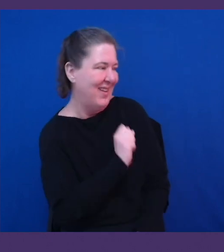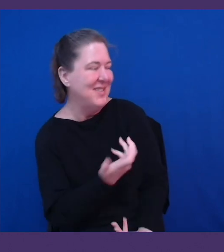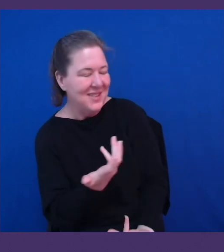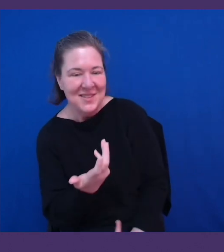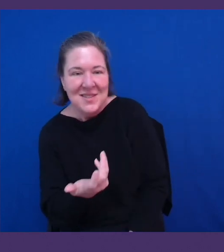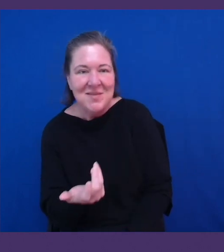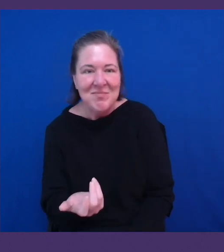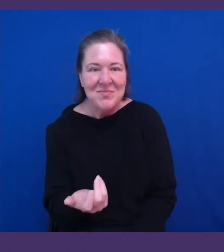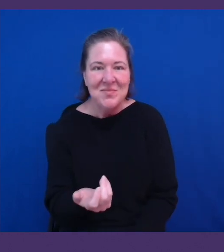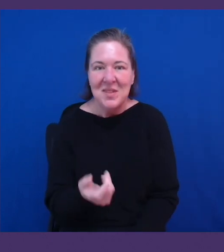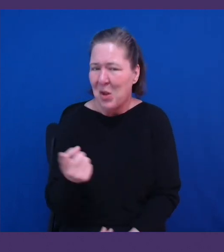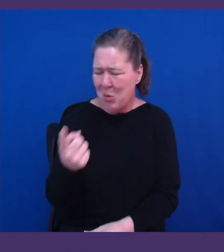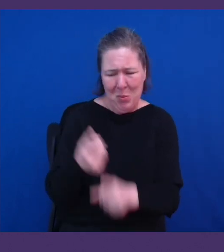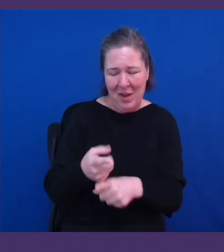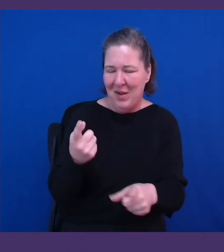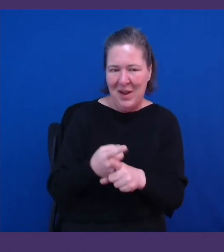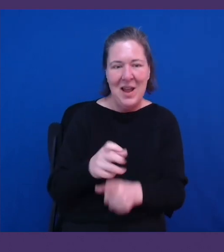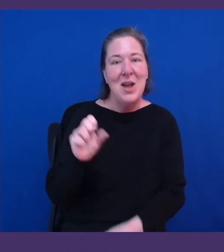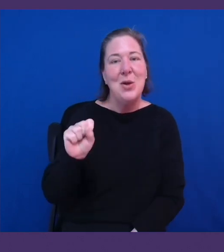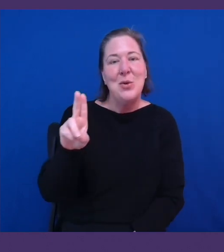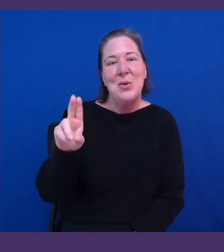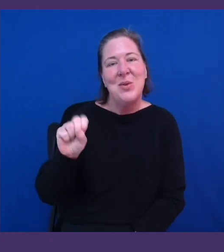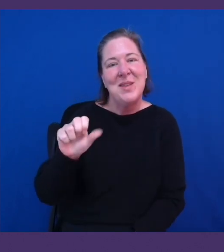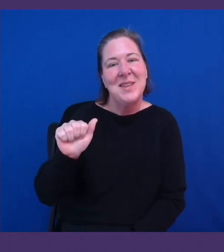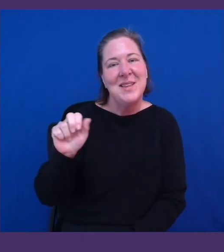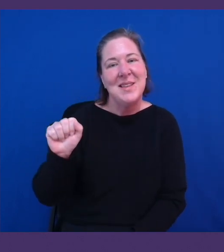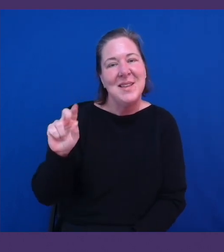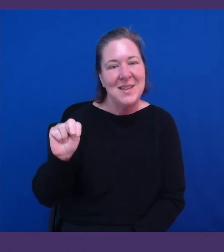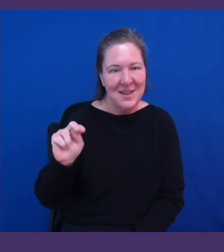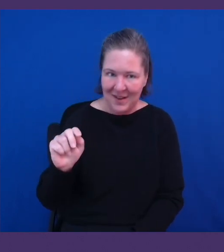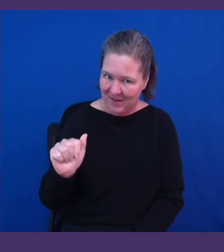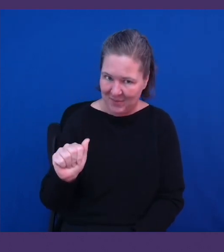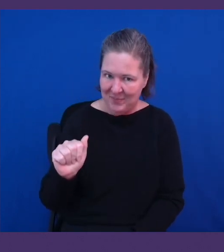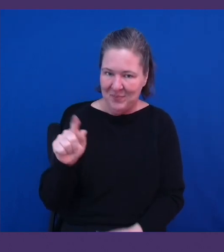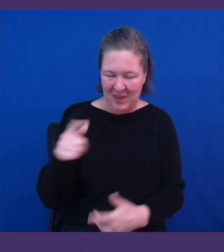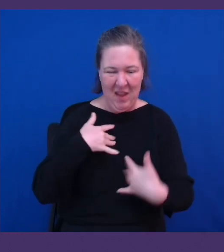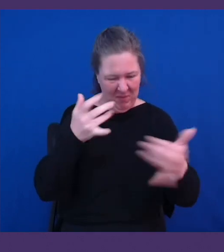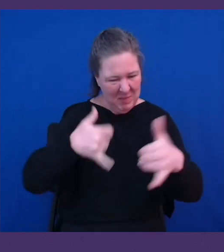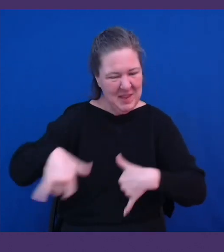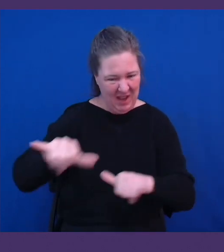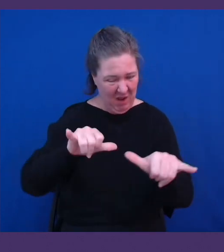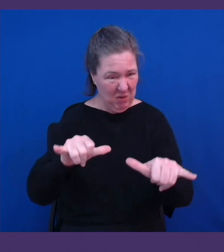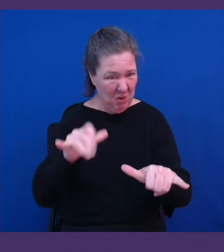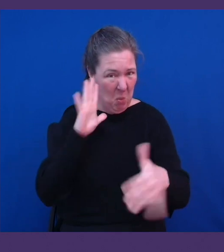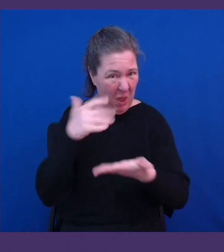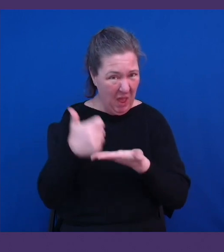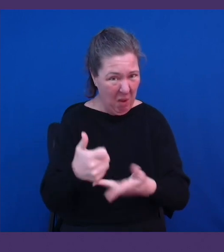And Susanna, there's actually some standards that may help with this, right? Isn't there a standard that's being created as part